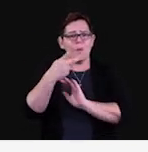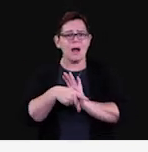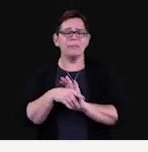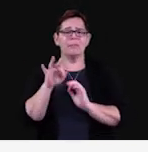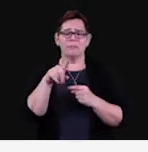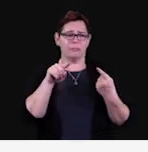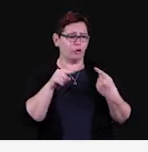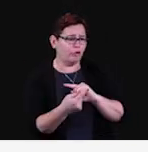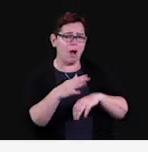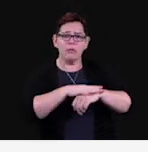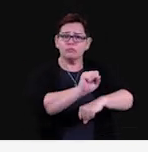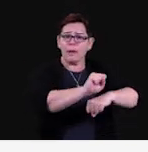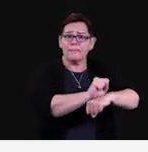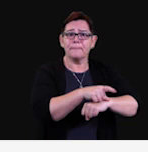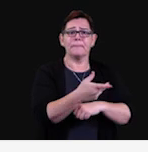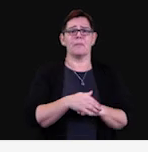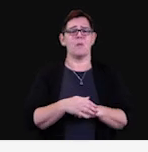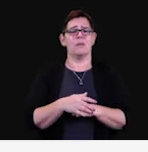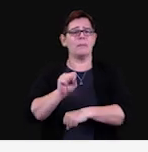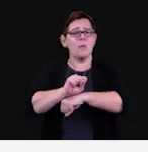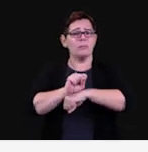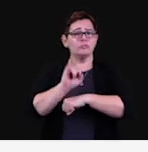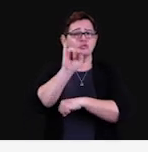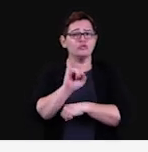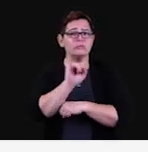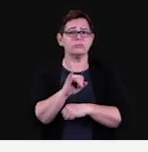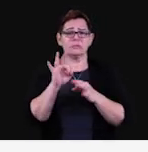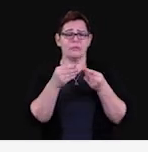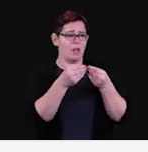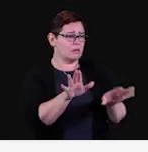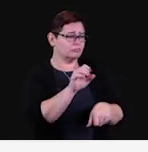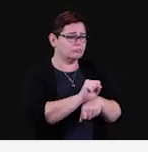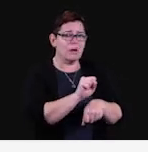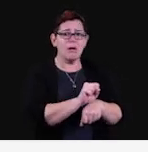insurance if you lose your job and want to apply for employment insurance.